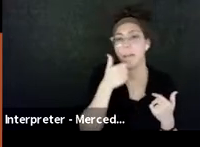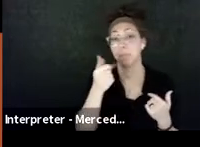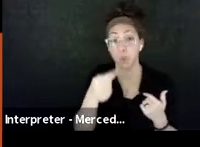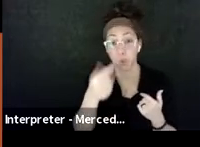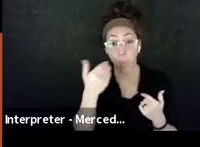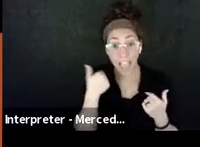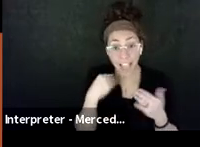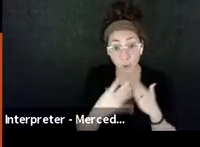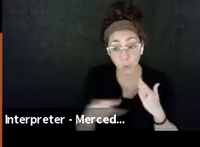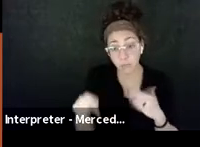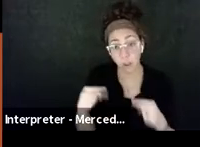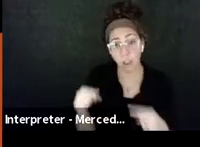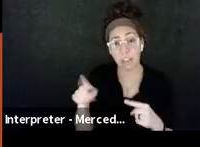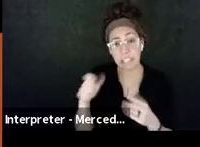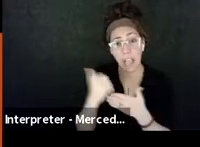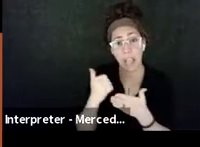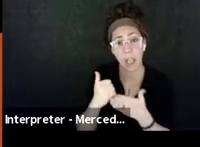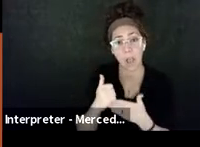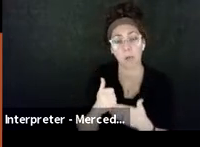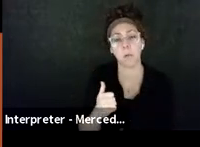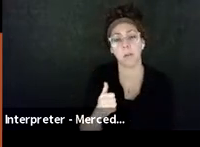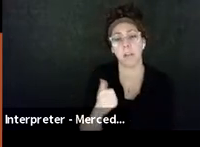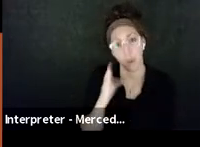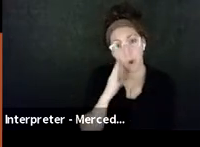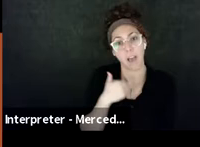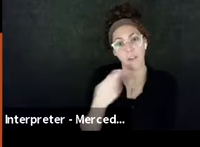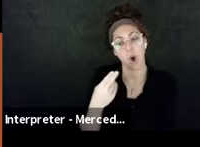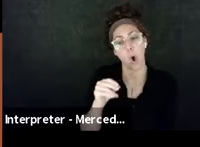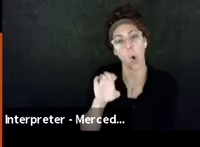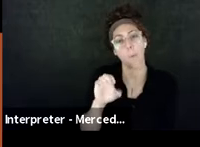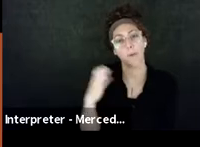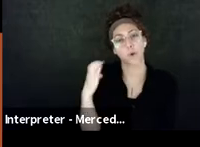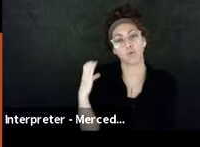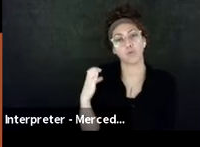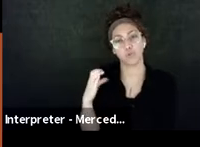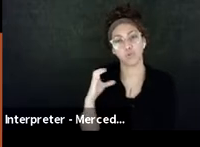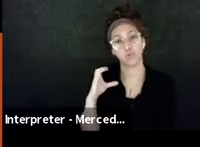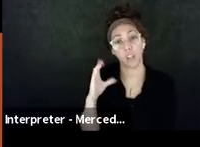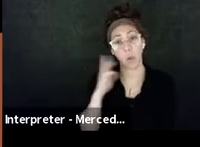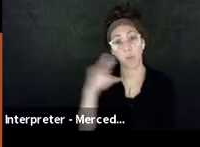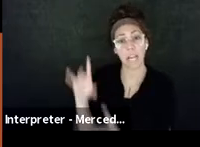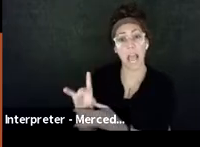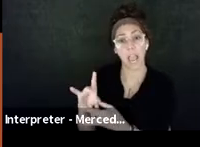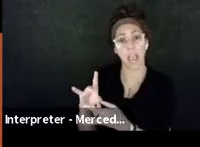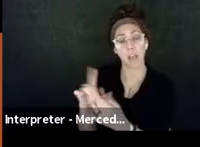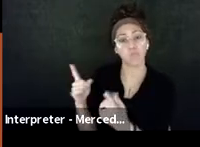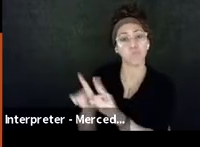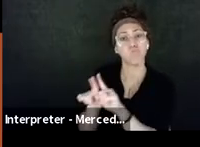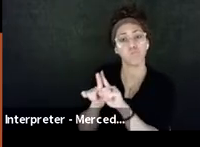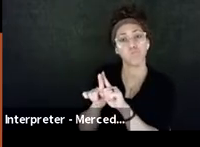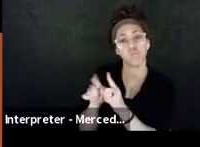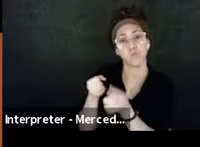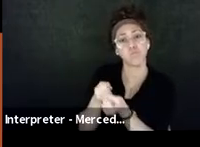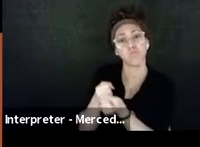Natalie Chavez: I'll have my we call them hope coaches connect those students to some of these resources that you saw through the coordinated entry and all those partnerships.